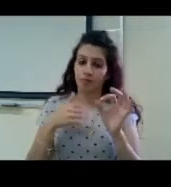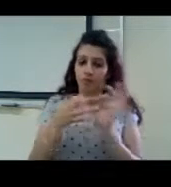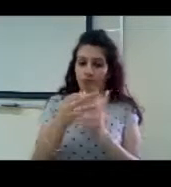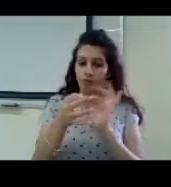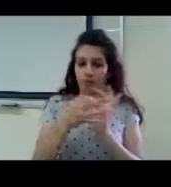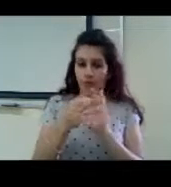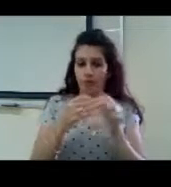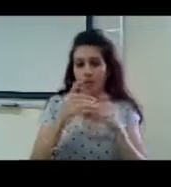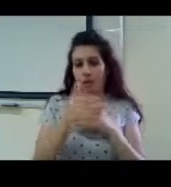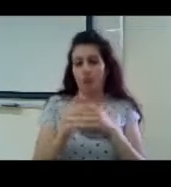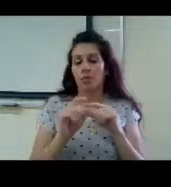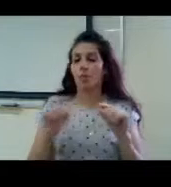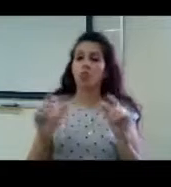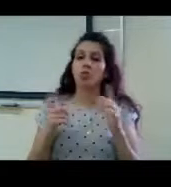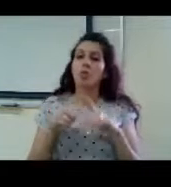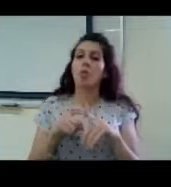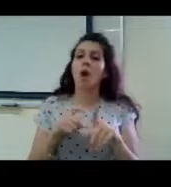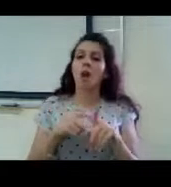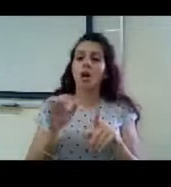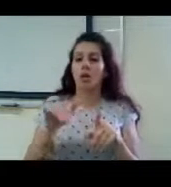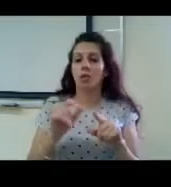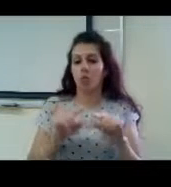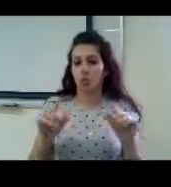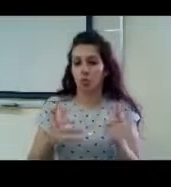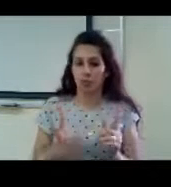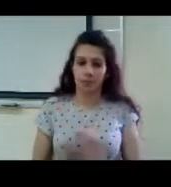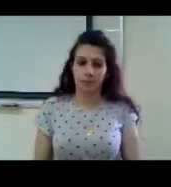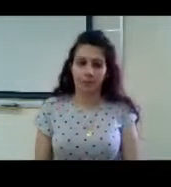we presented Haitian and our methods do have to be